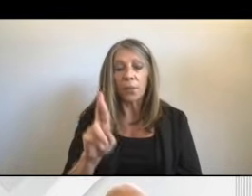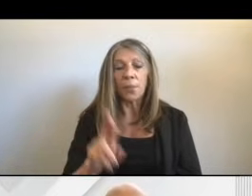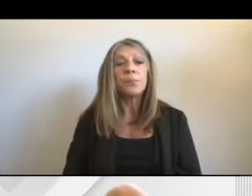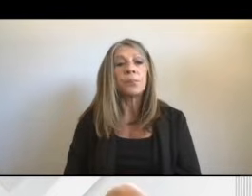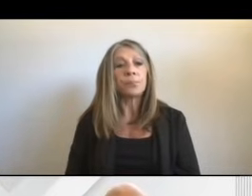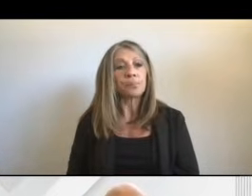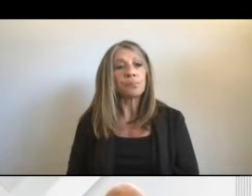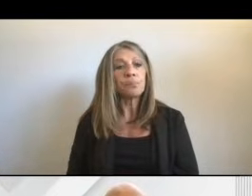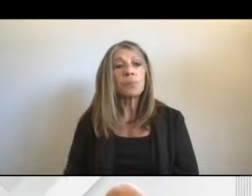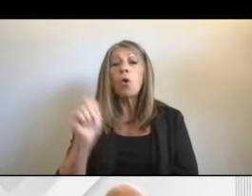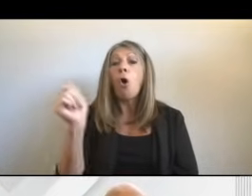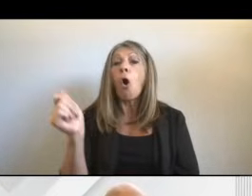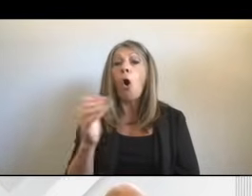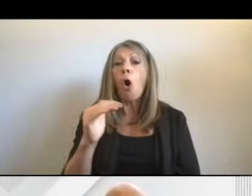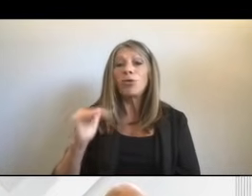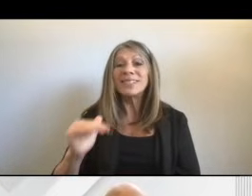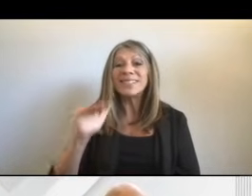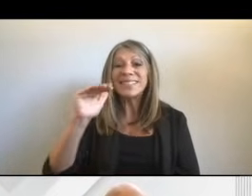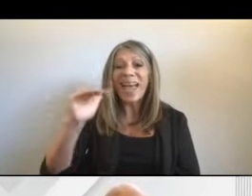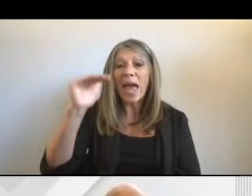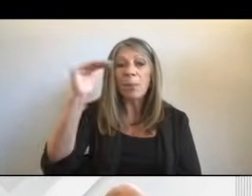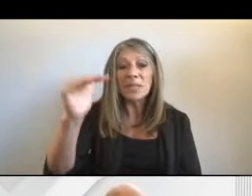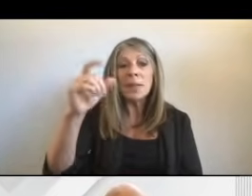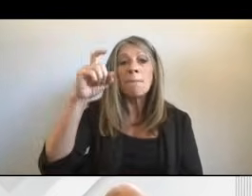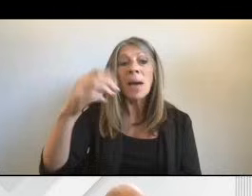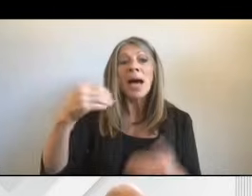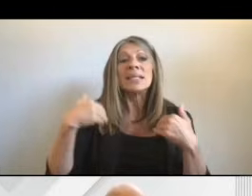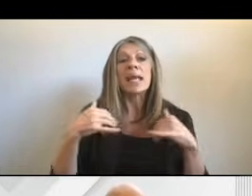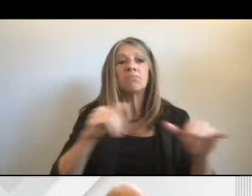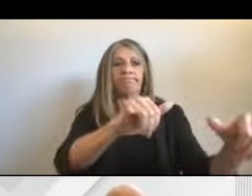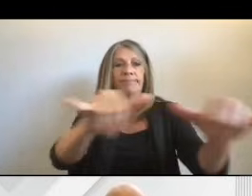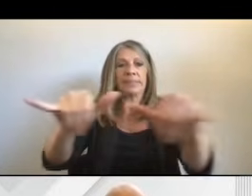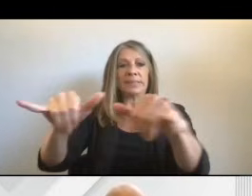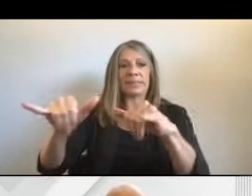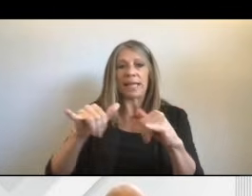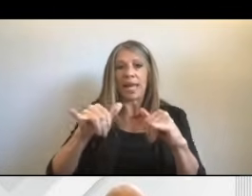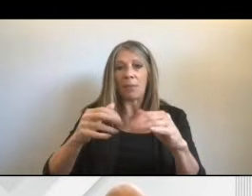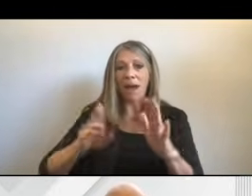all steps on a flight of stairs must have a uniform riser height and uniform tread depth.